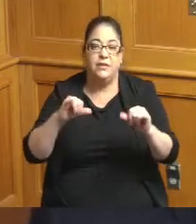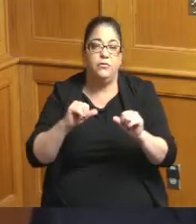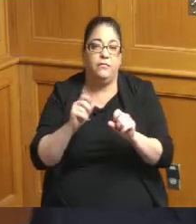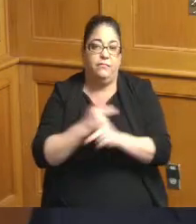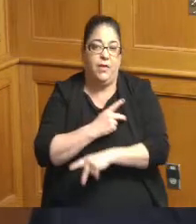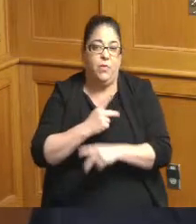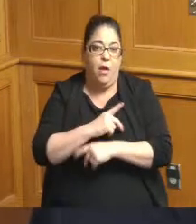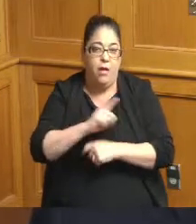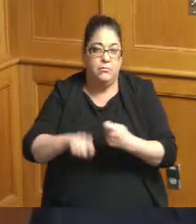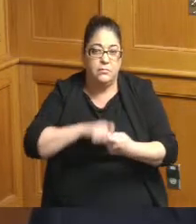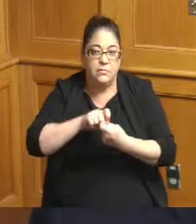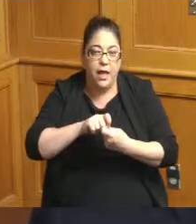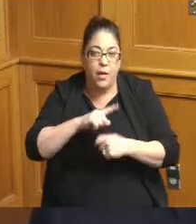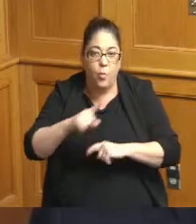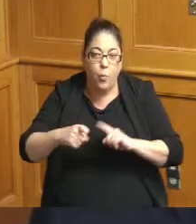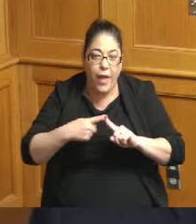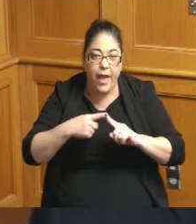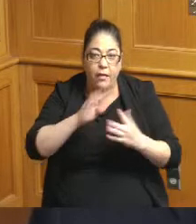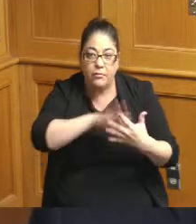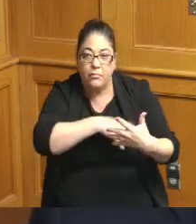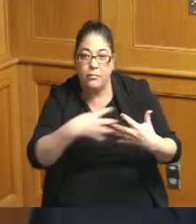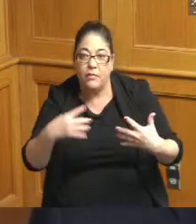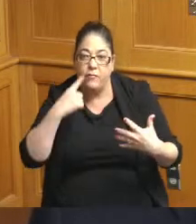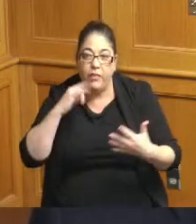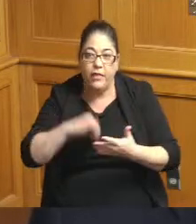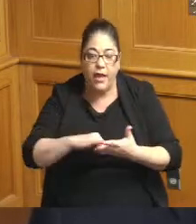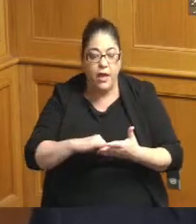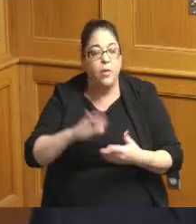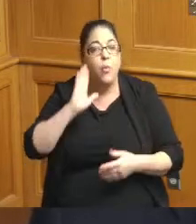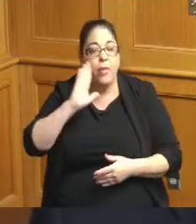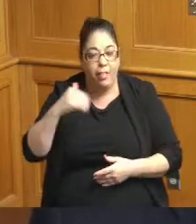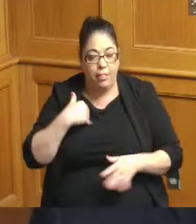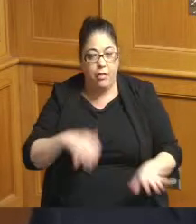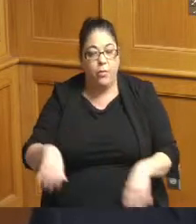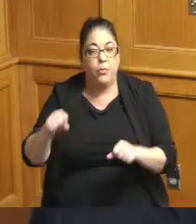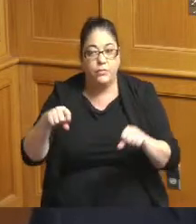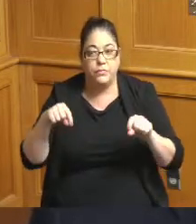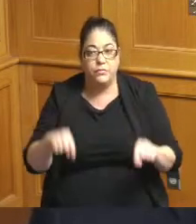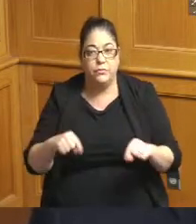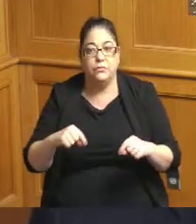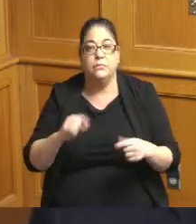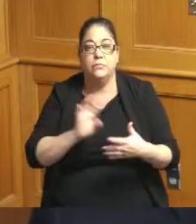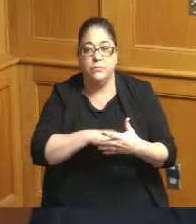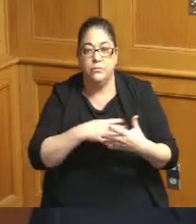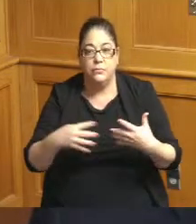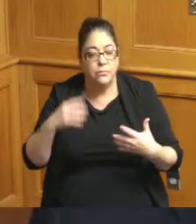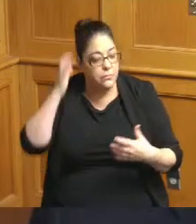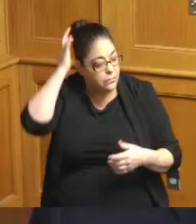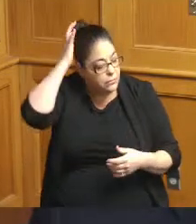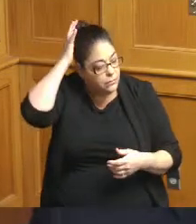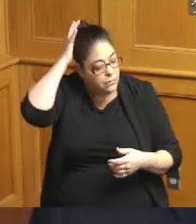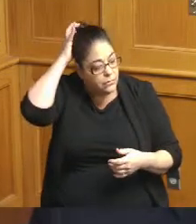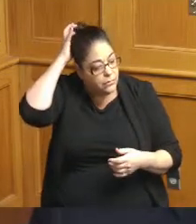on when all those hearings will be but we will have those hearings in advance of adopting the